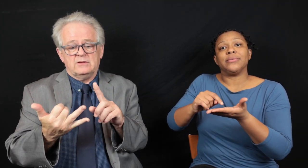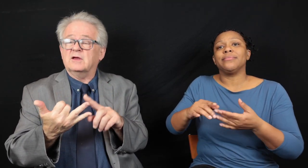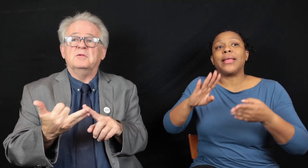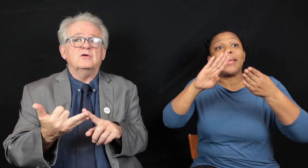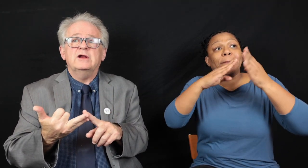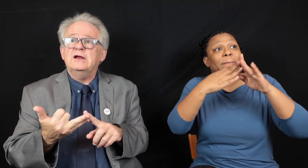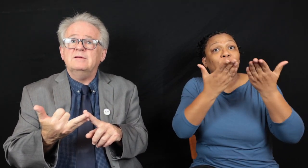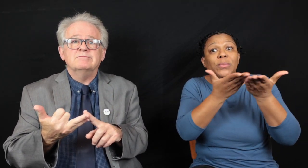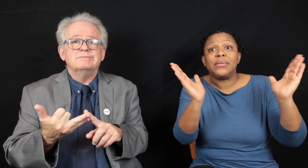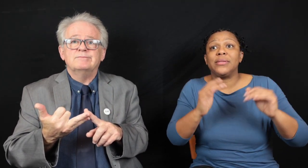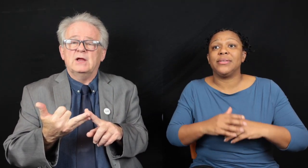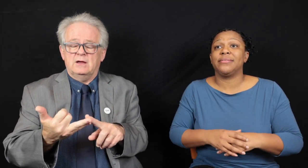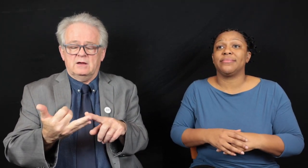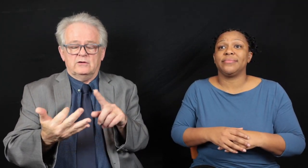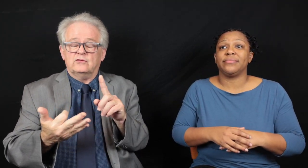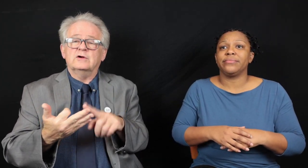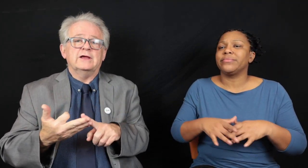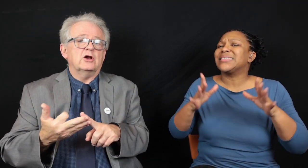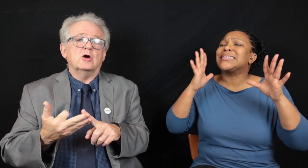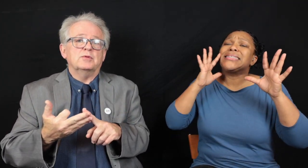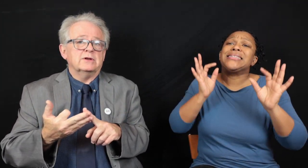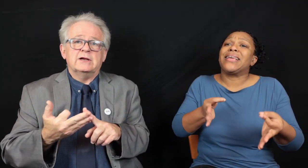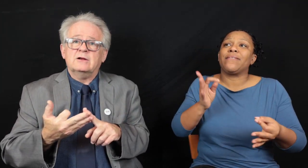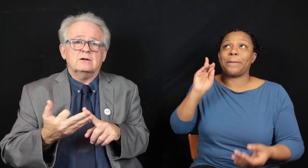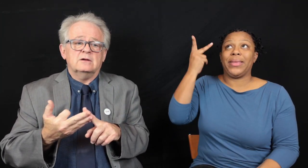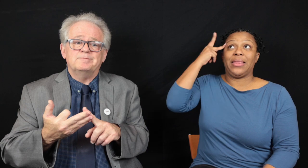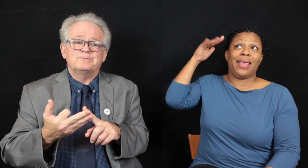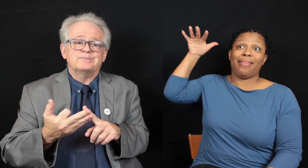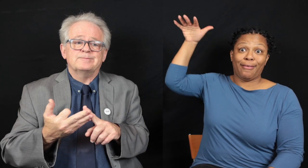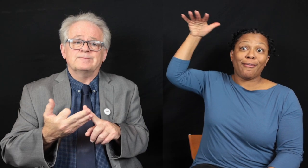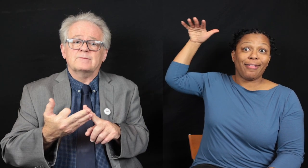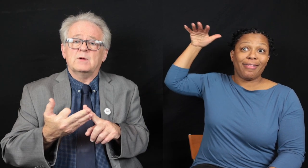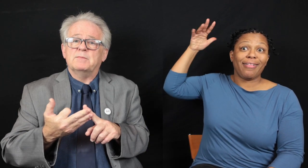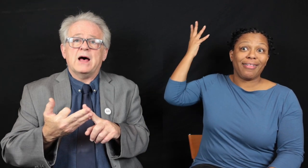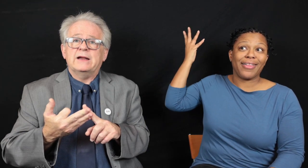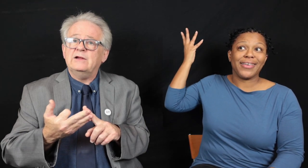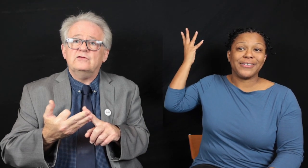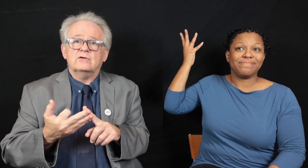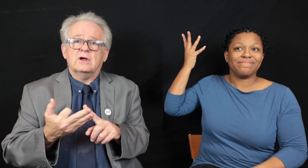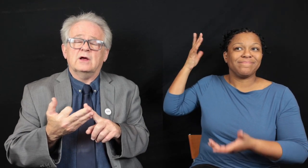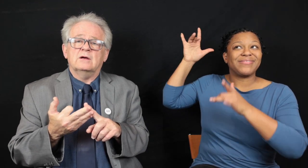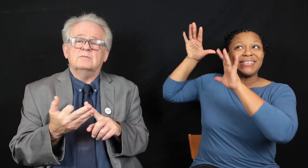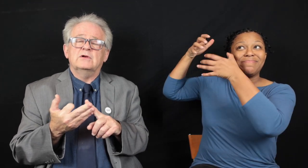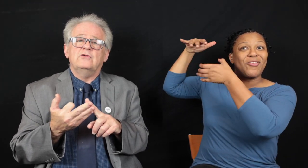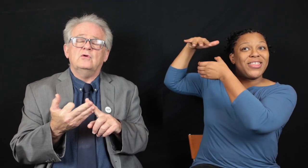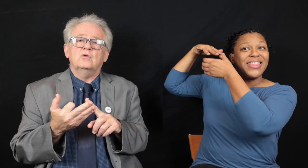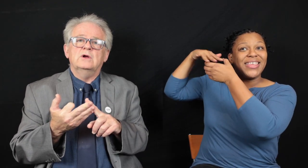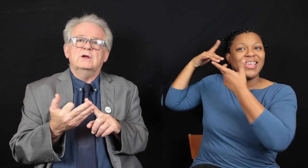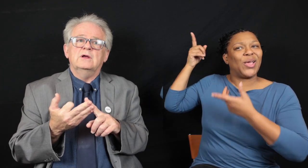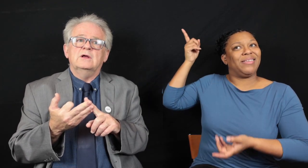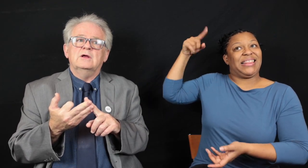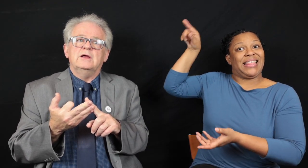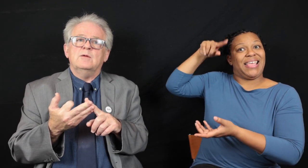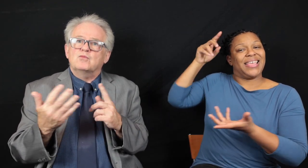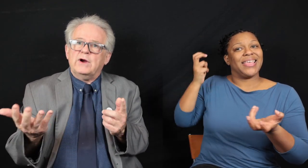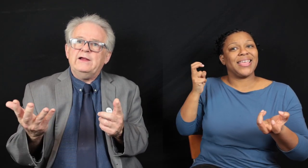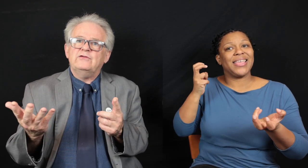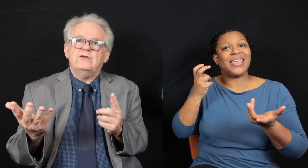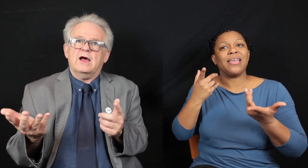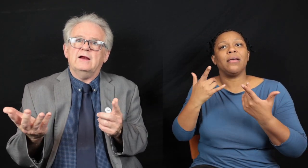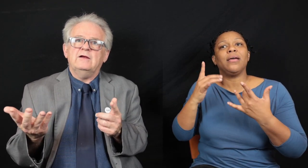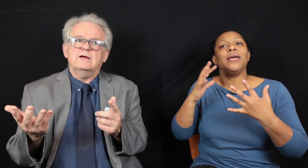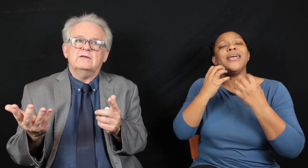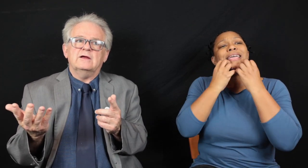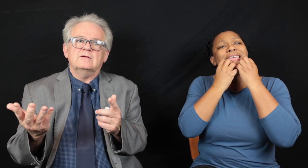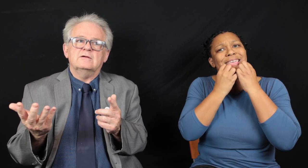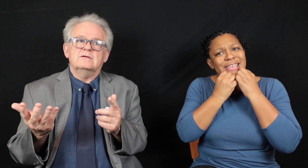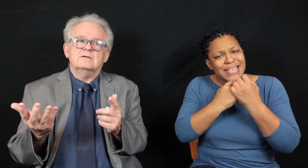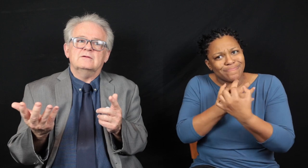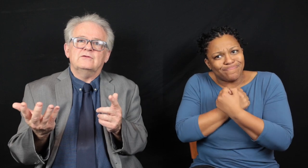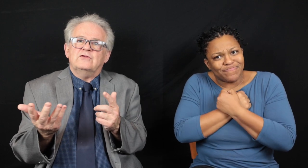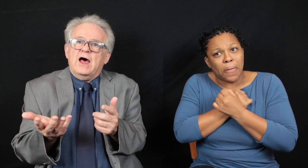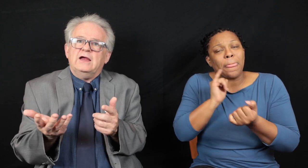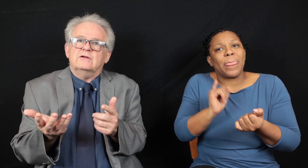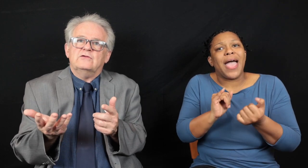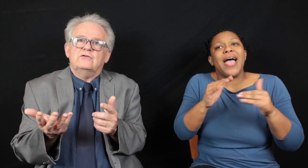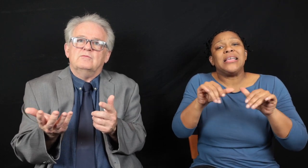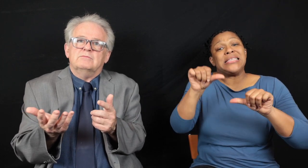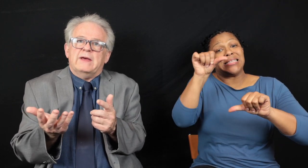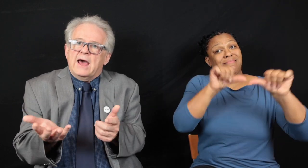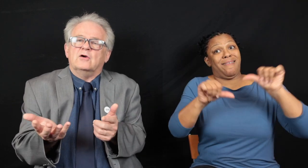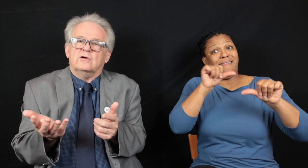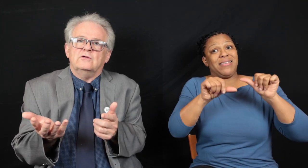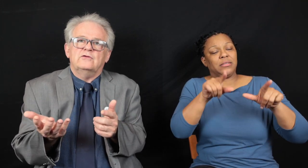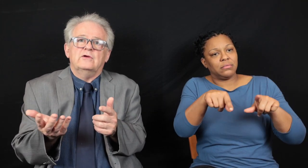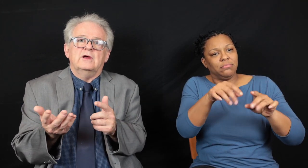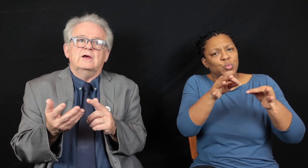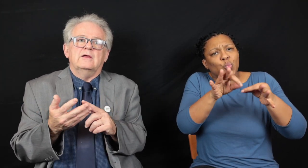in the community, certainly in our political bodies to embrace the idea that science matters.